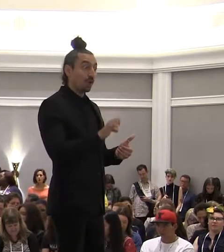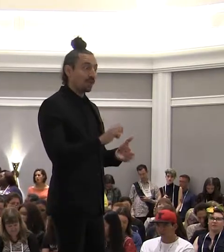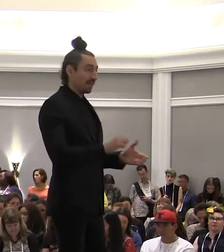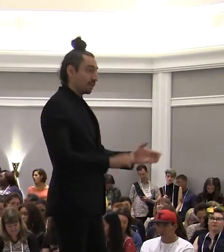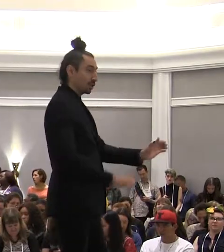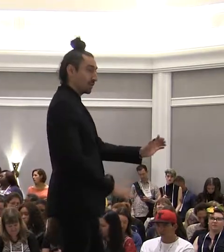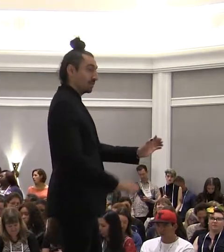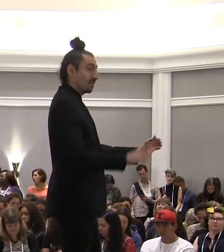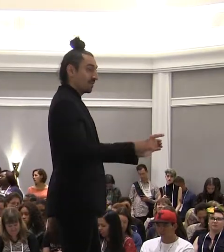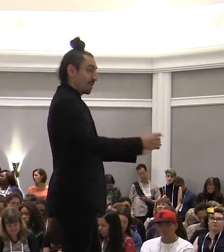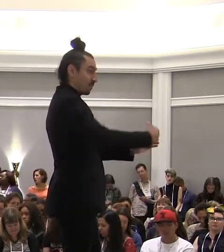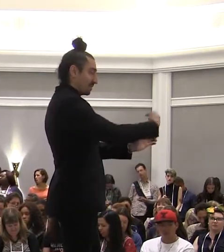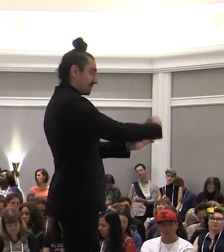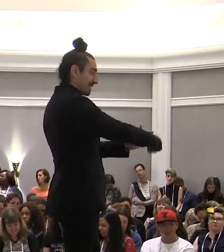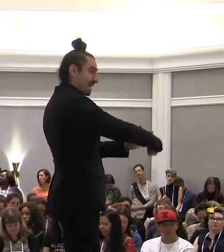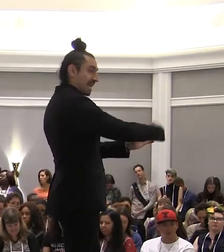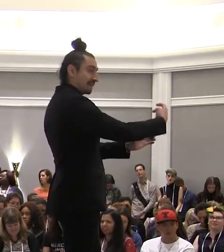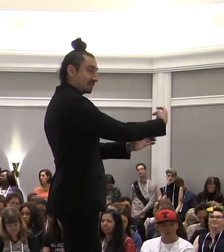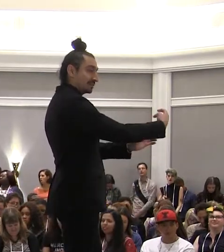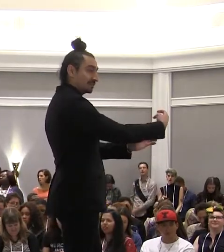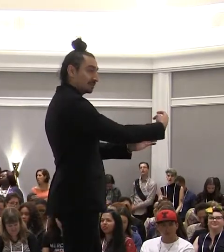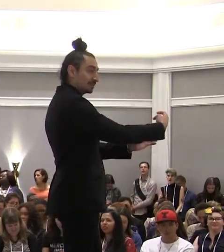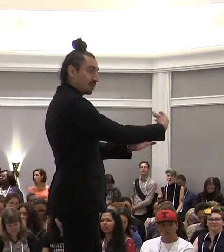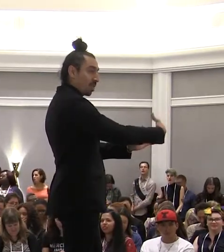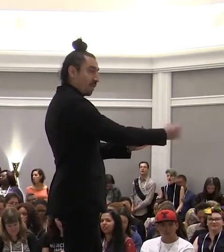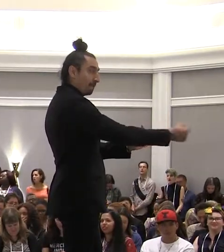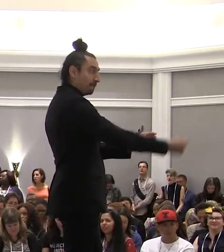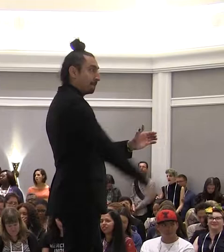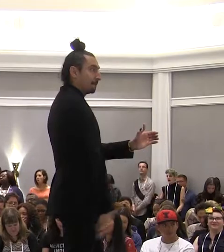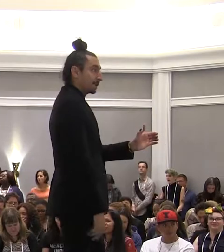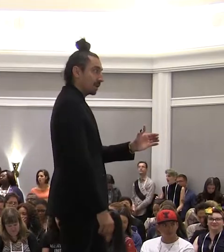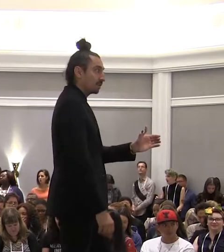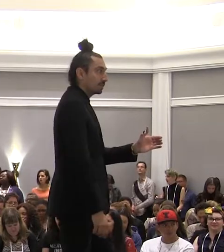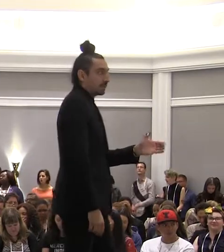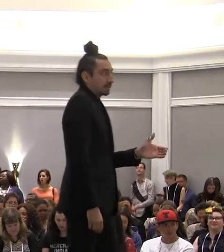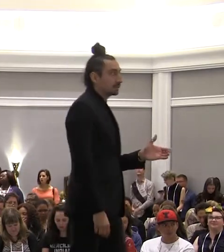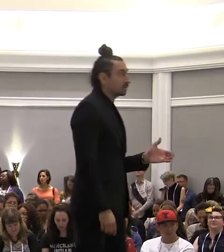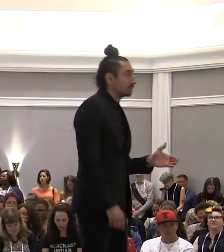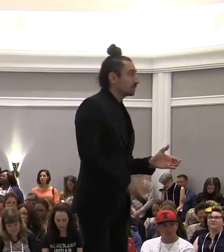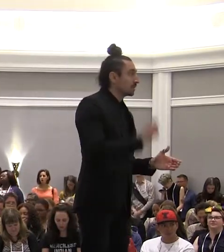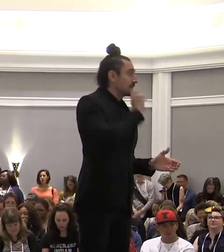So we can probably make a friend and support each other. Could probably make a friend, right? This is a way to get to know new people,